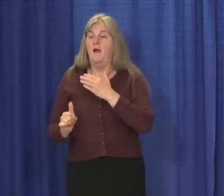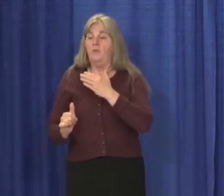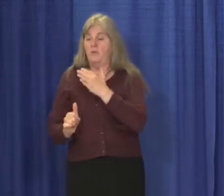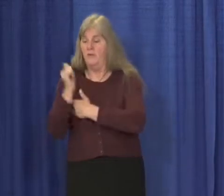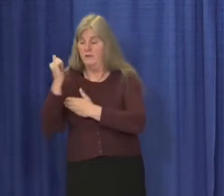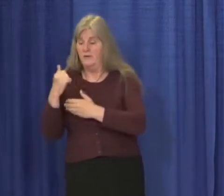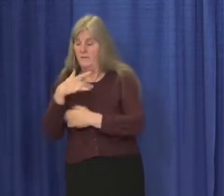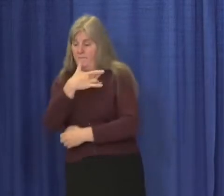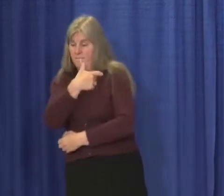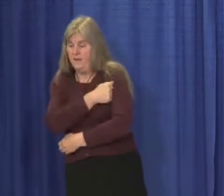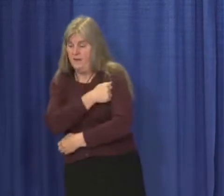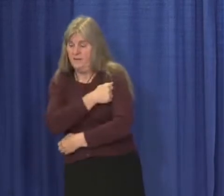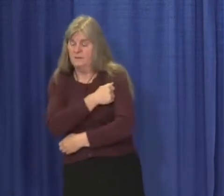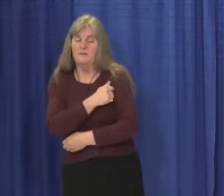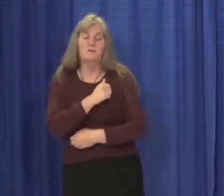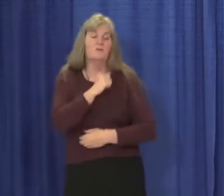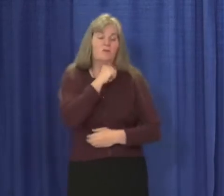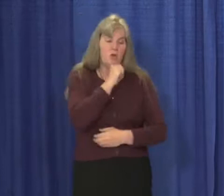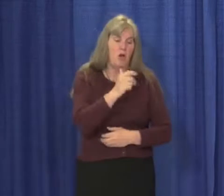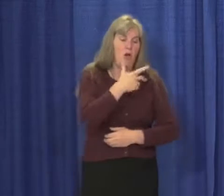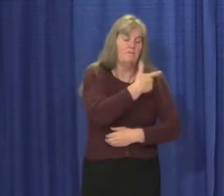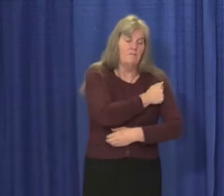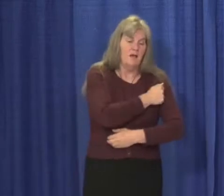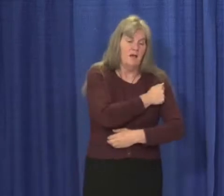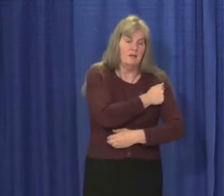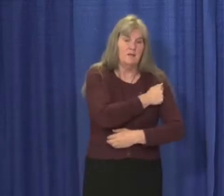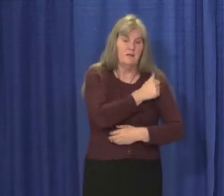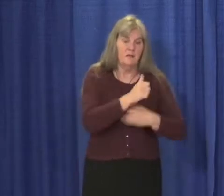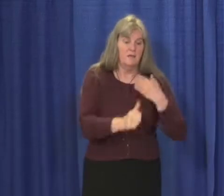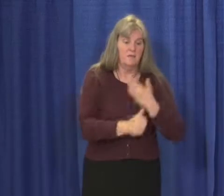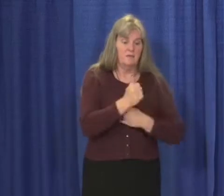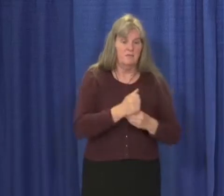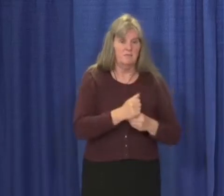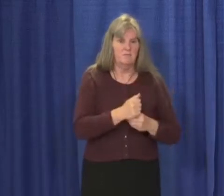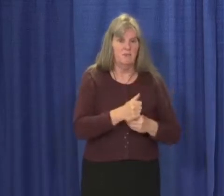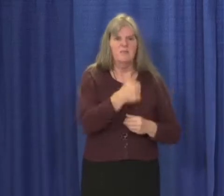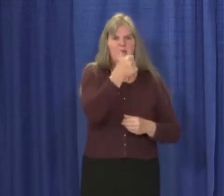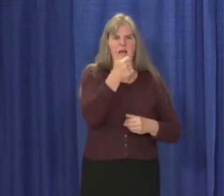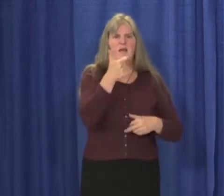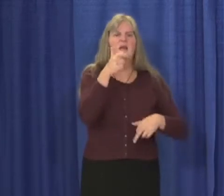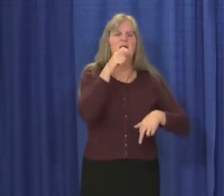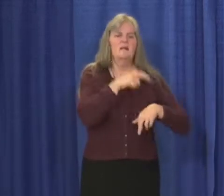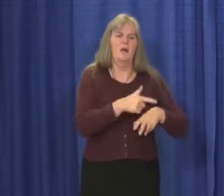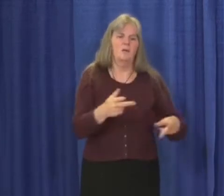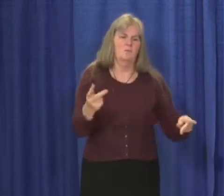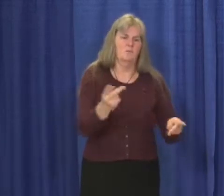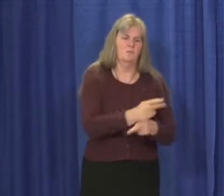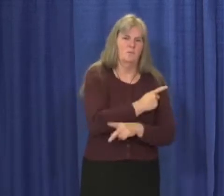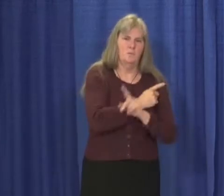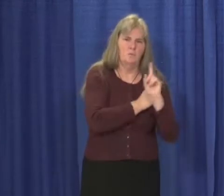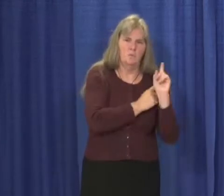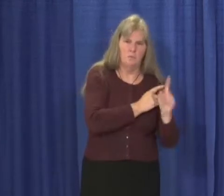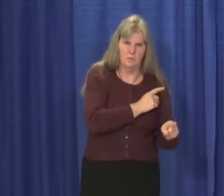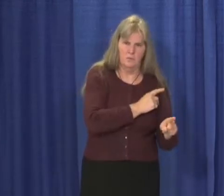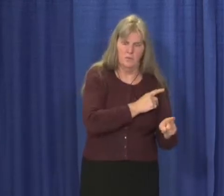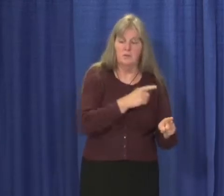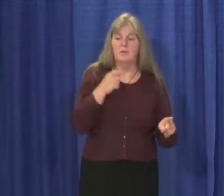people is about tenfold? We need to recognize those who are vaccinated can gather more